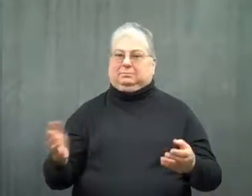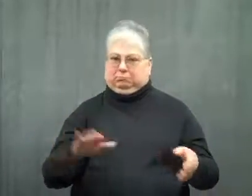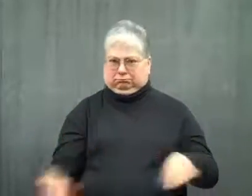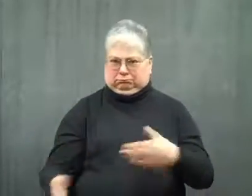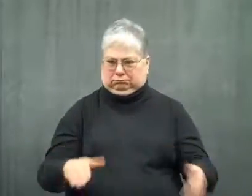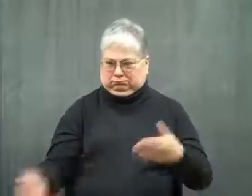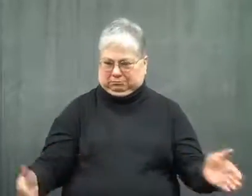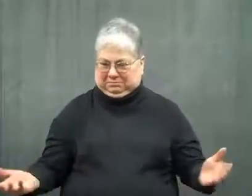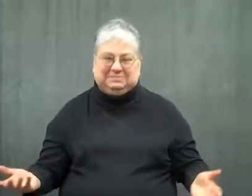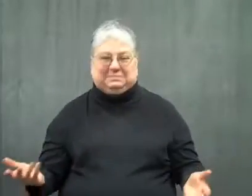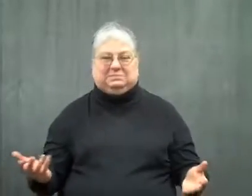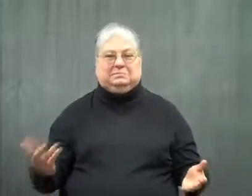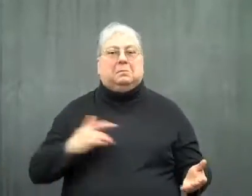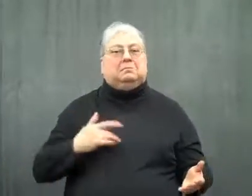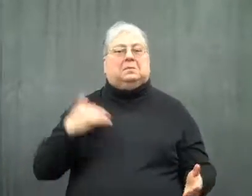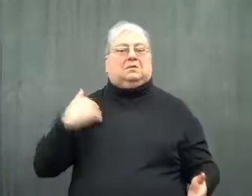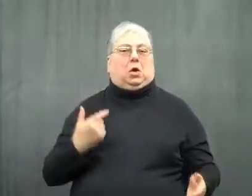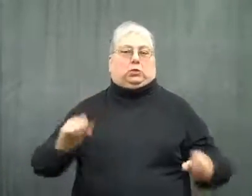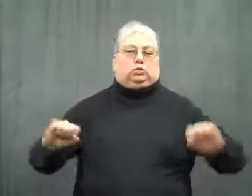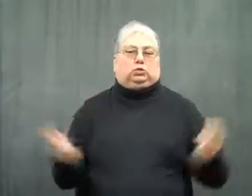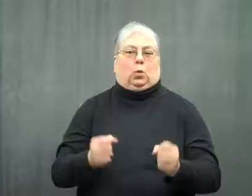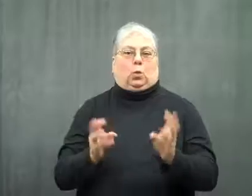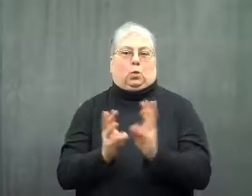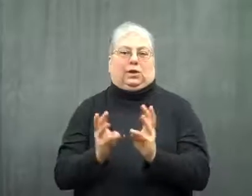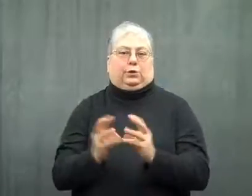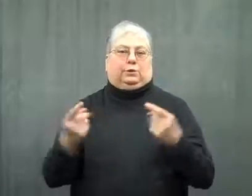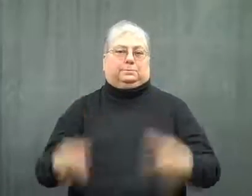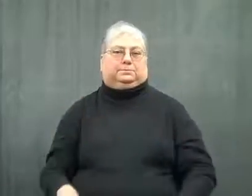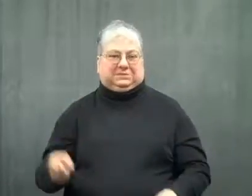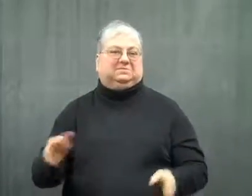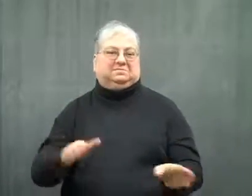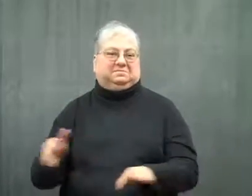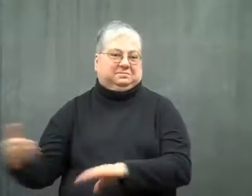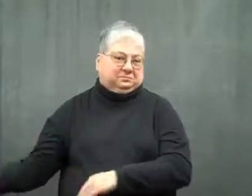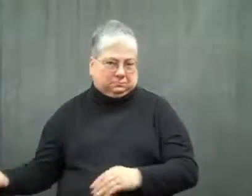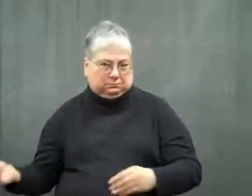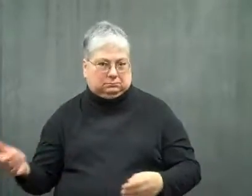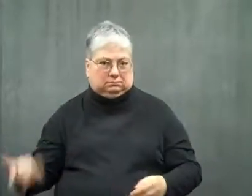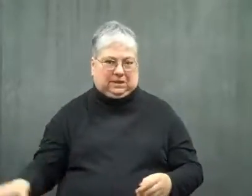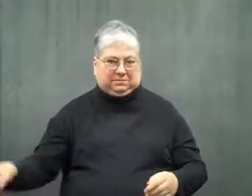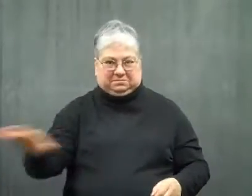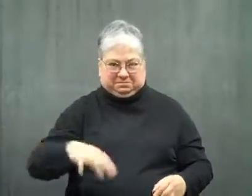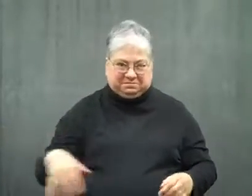They might have died off due to the cold weather in the area.